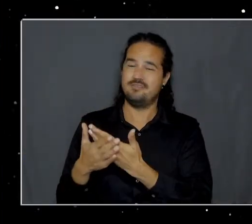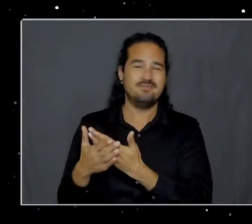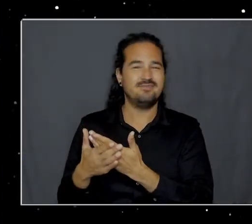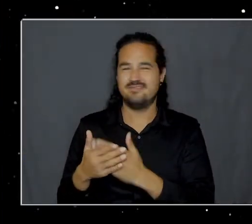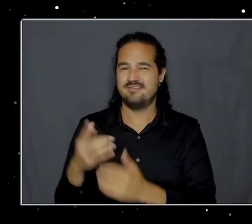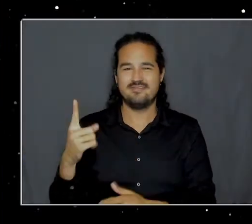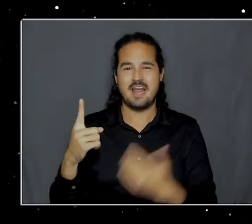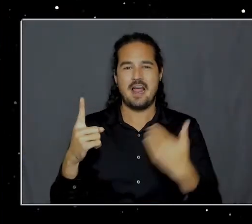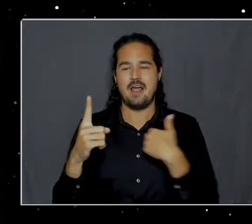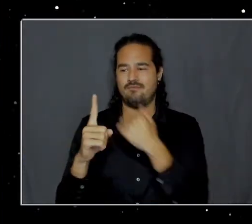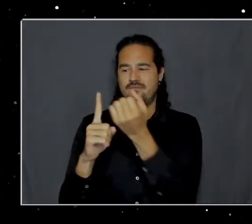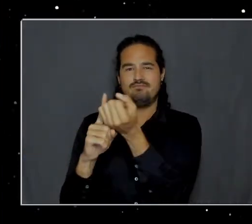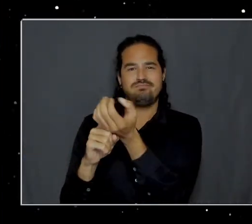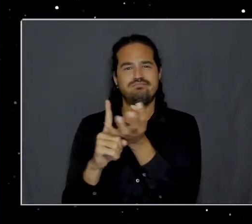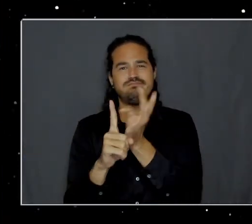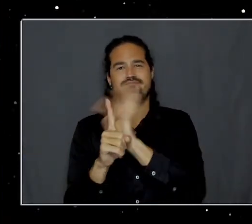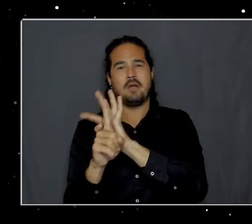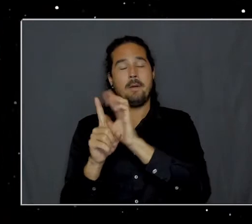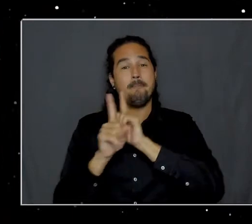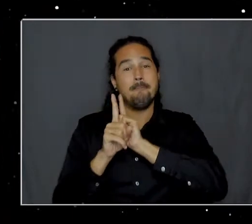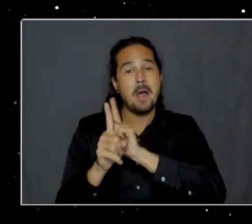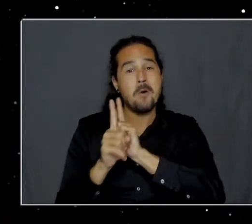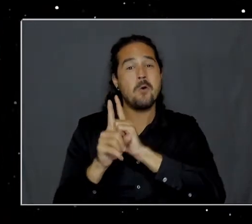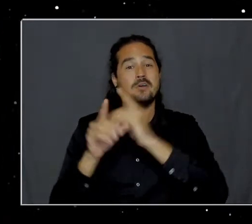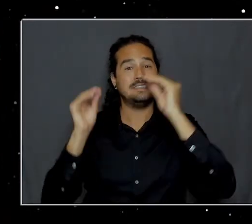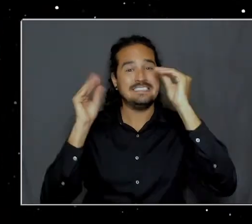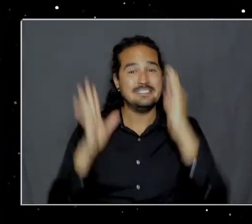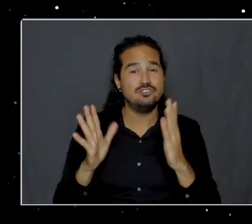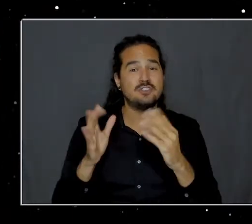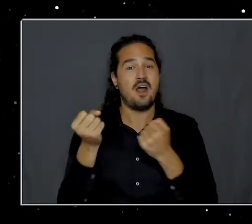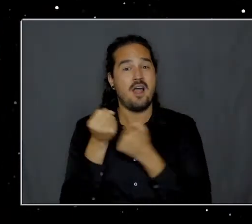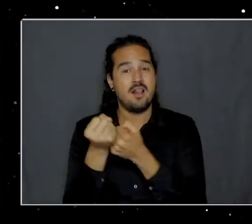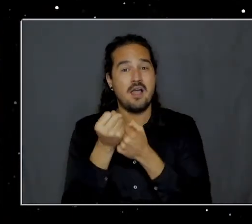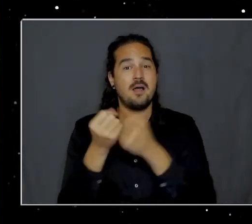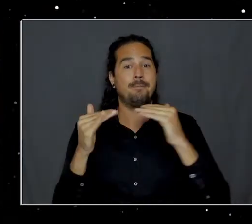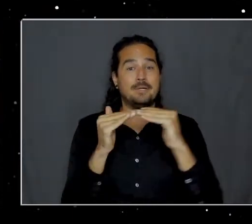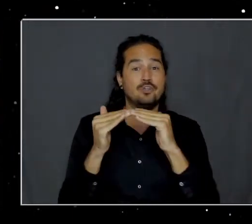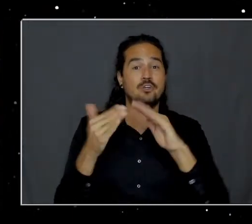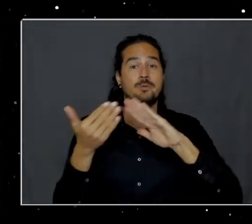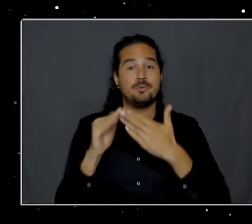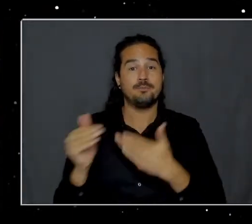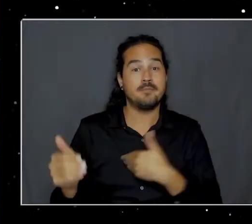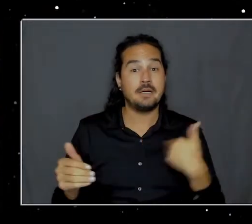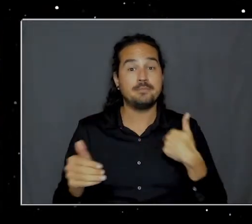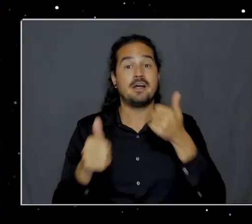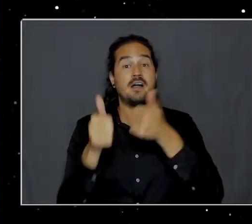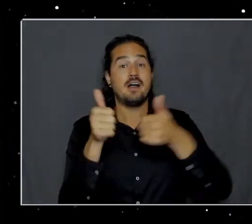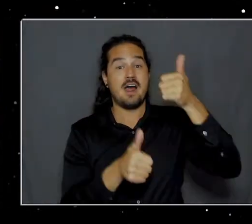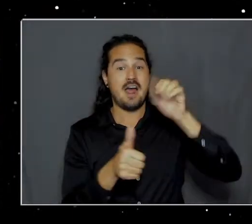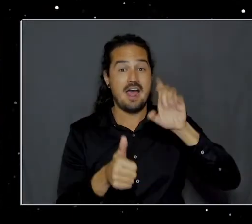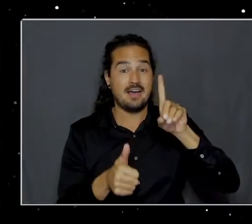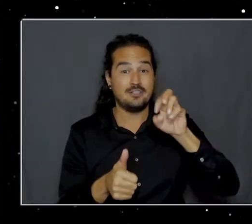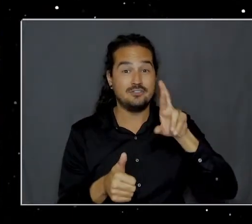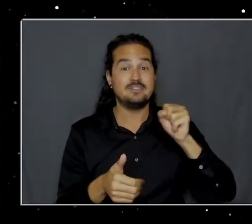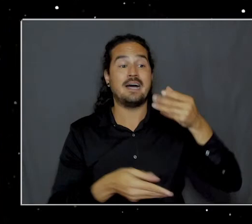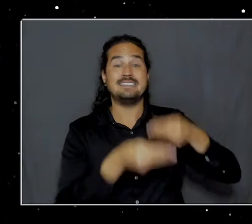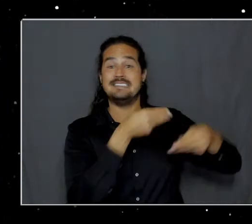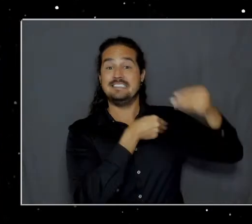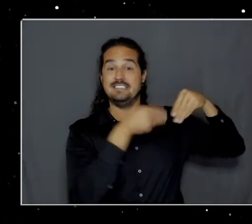MENTORS, TEACHERS, ALLIES,